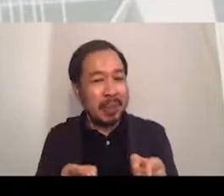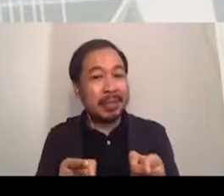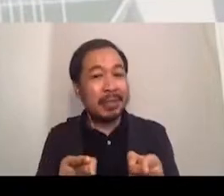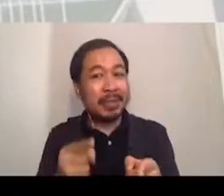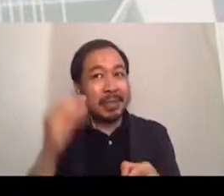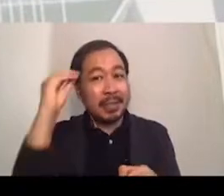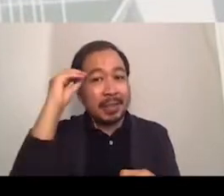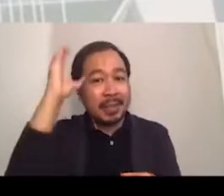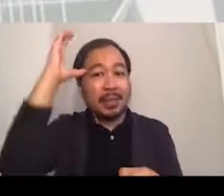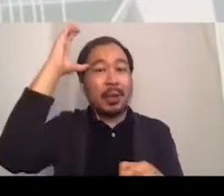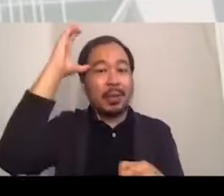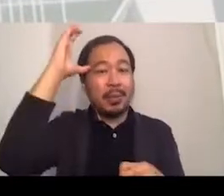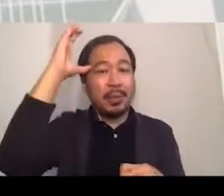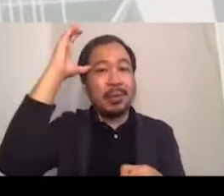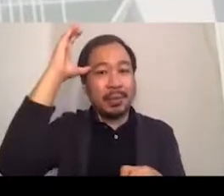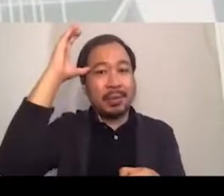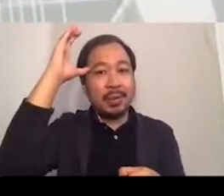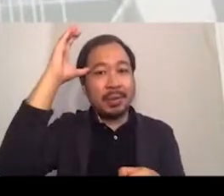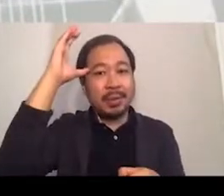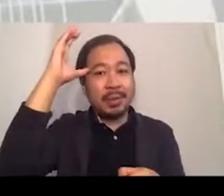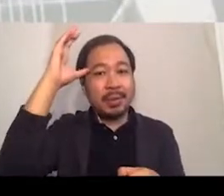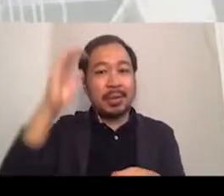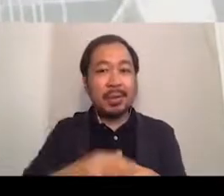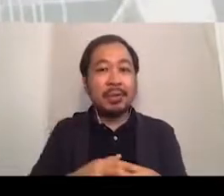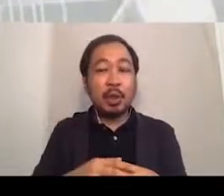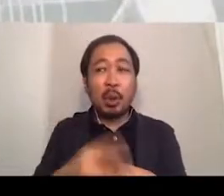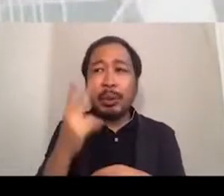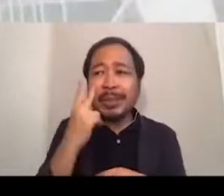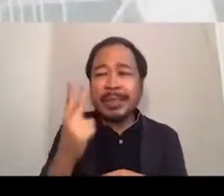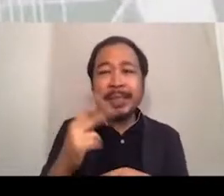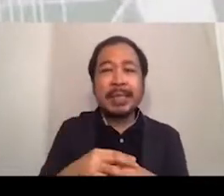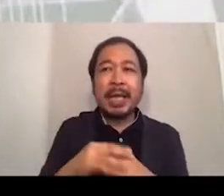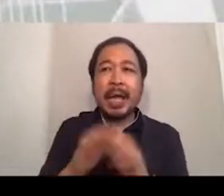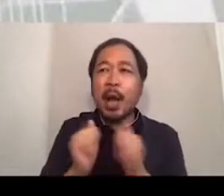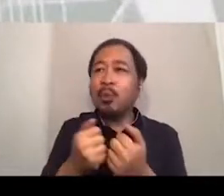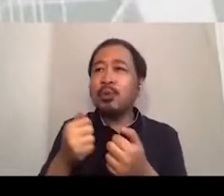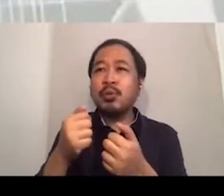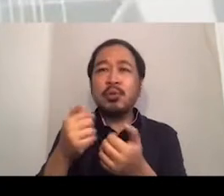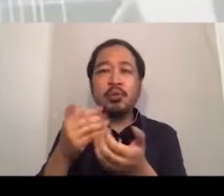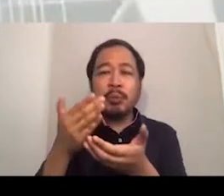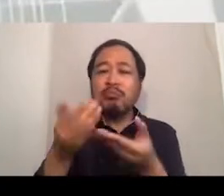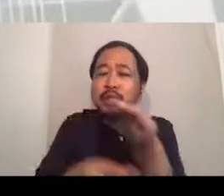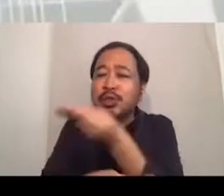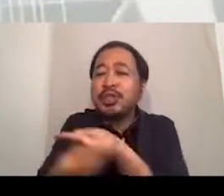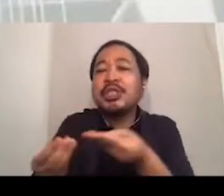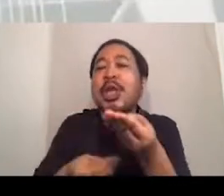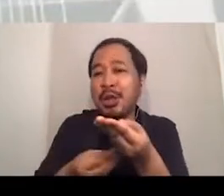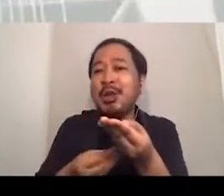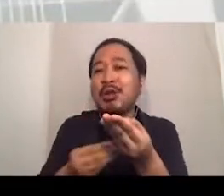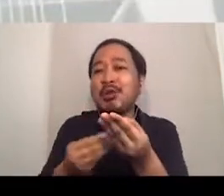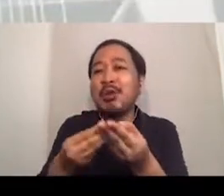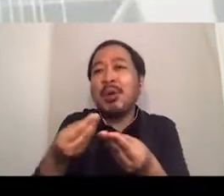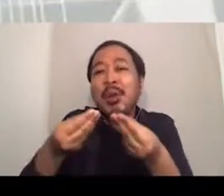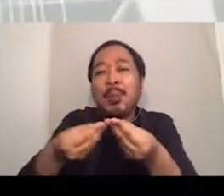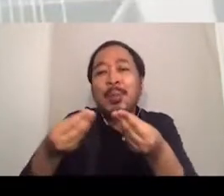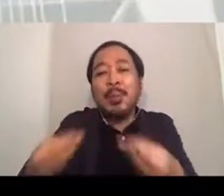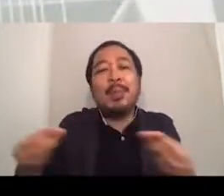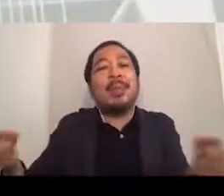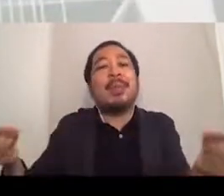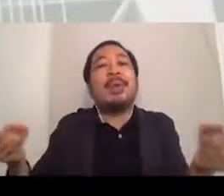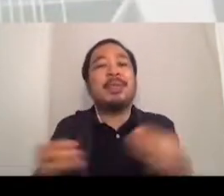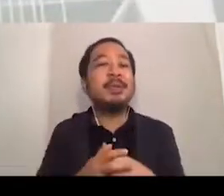We will come to that at the end. We have a mini knowledge hub.